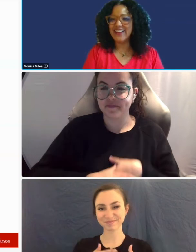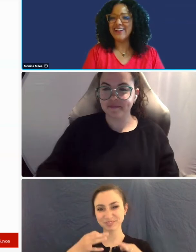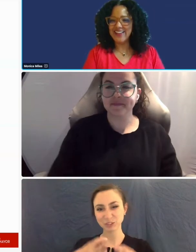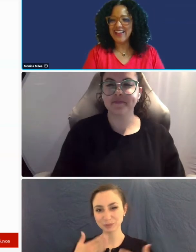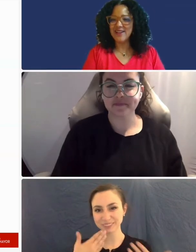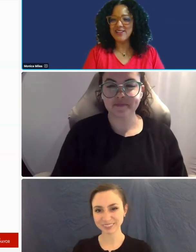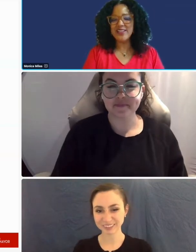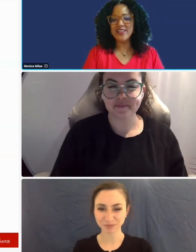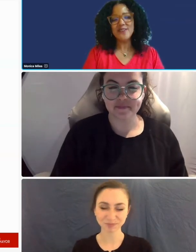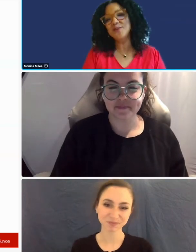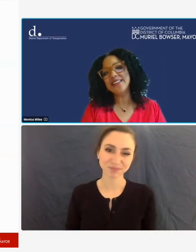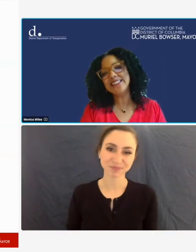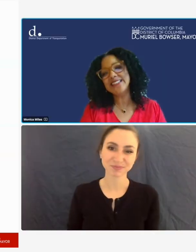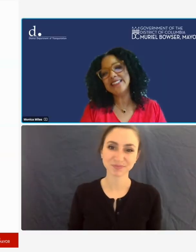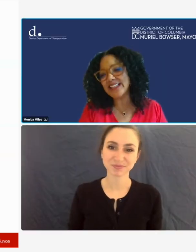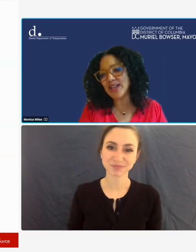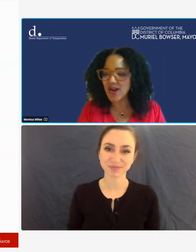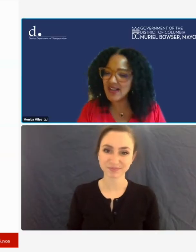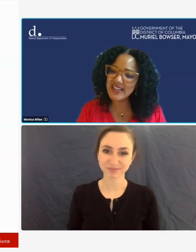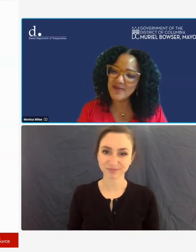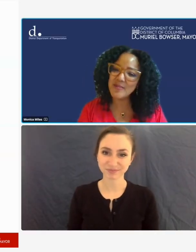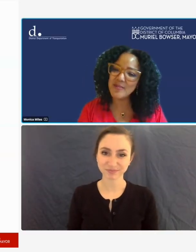okay i'm to give you a few minutes to do that so i'll pause here for a moment